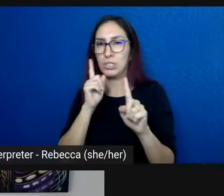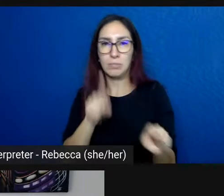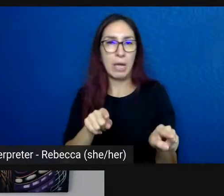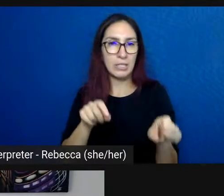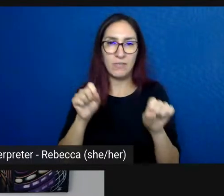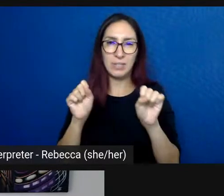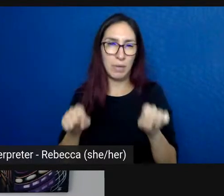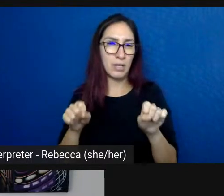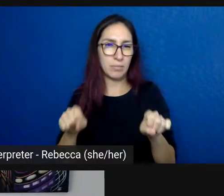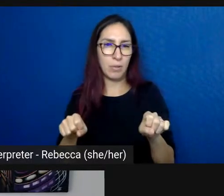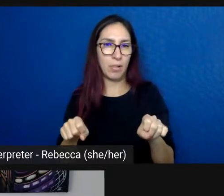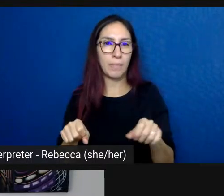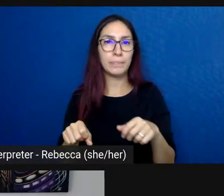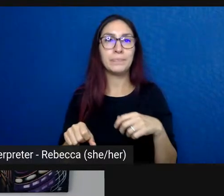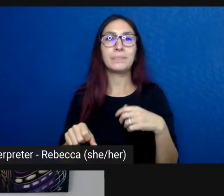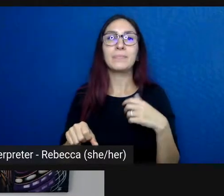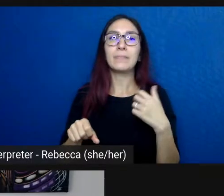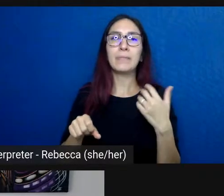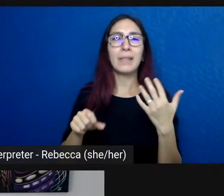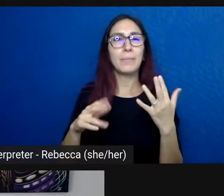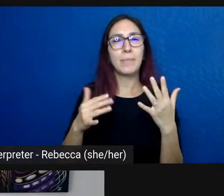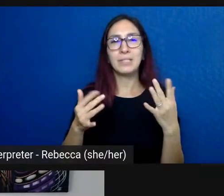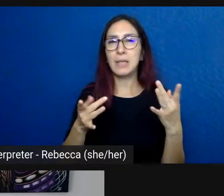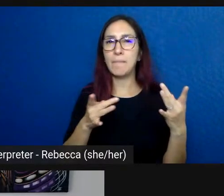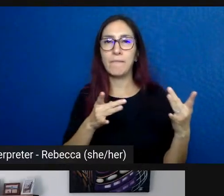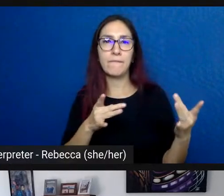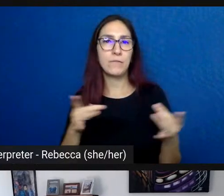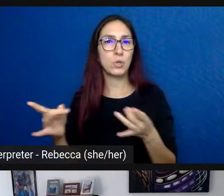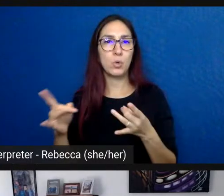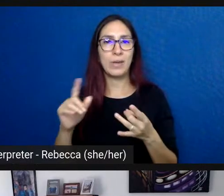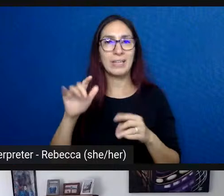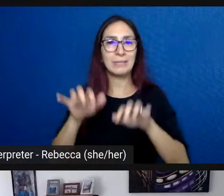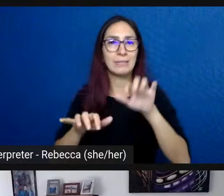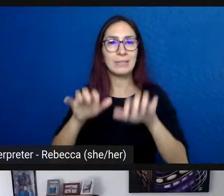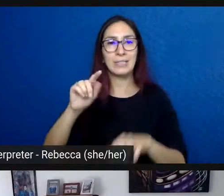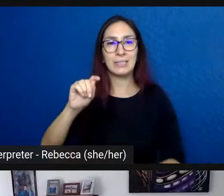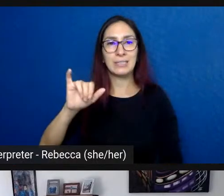for different screen sizes and trying to make things as responsive as possible.